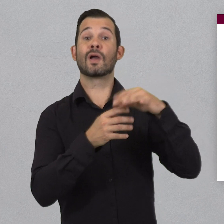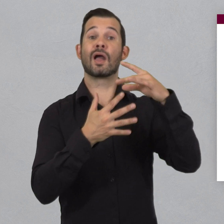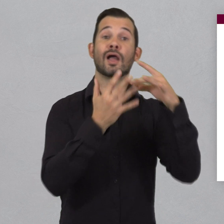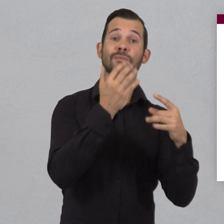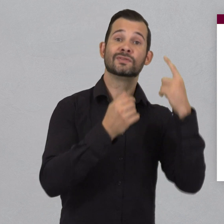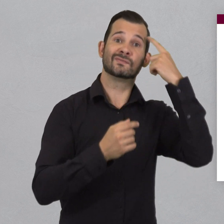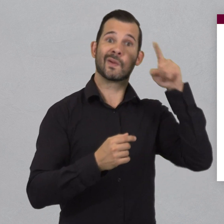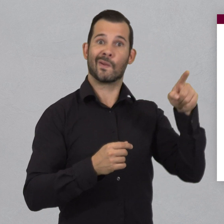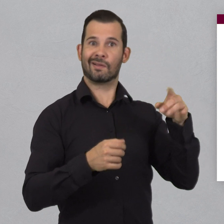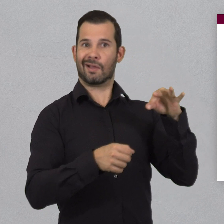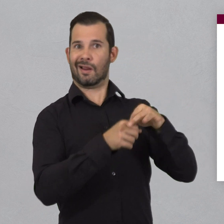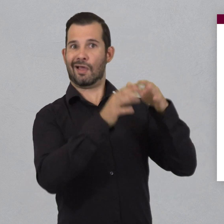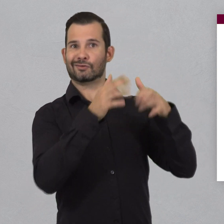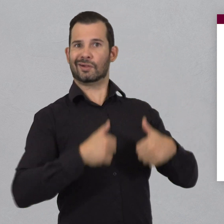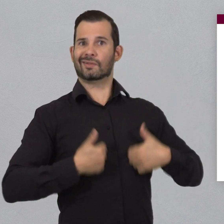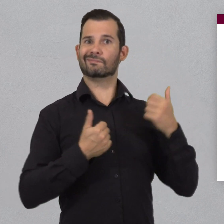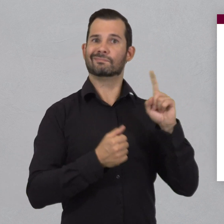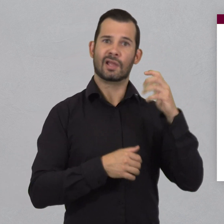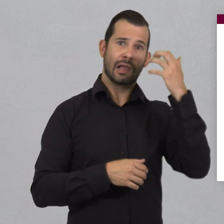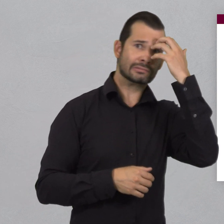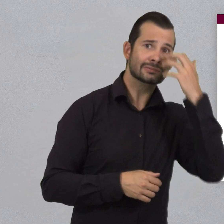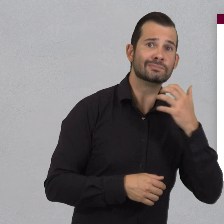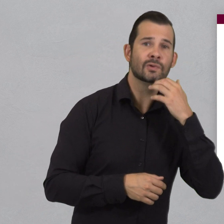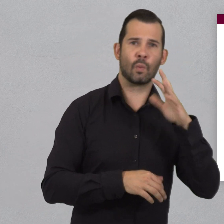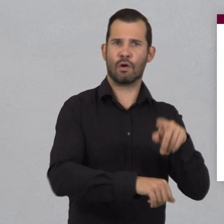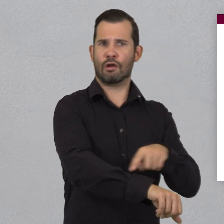Voting options for electors living in a hospital,